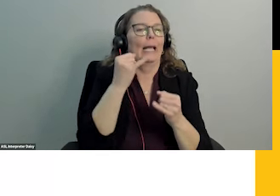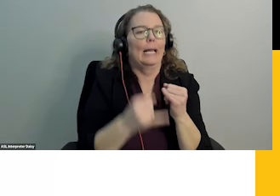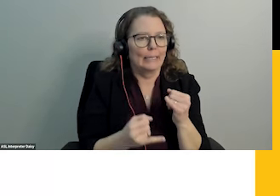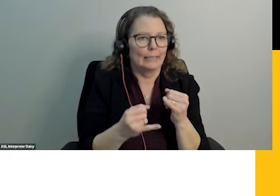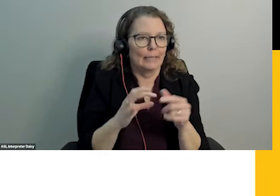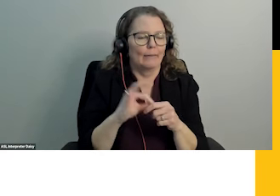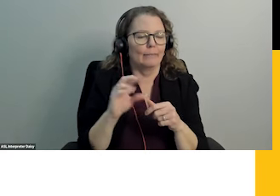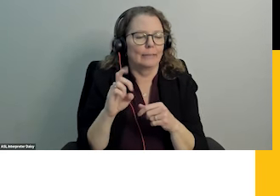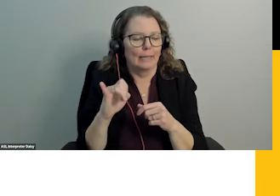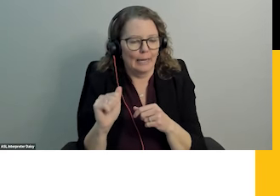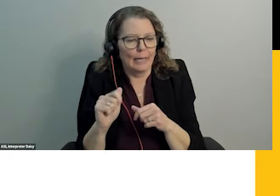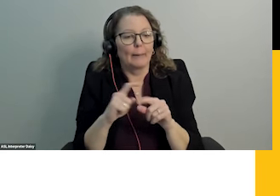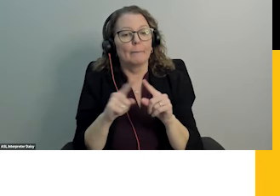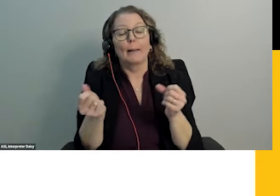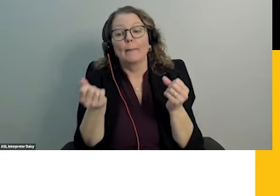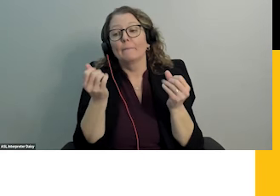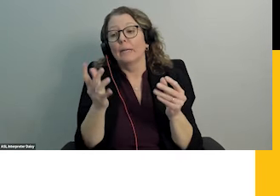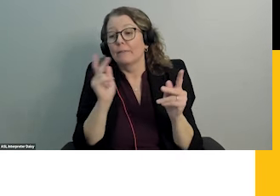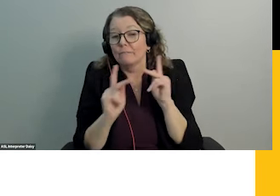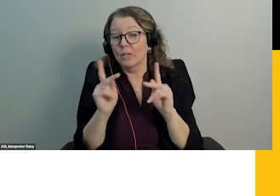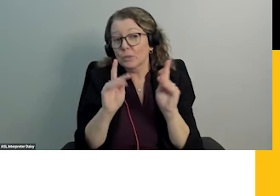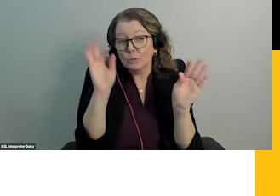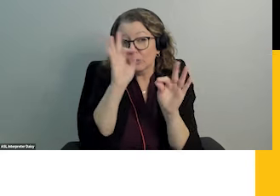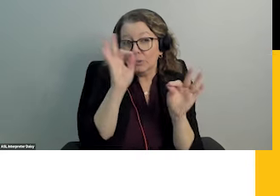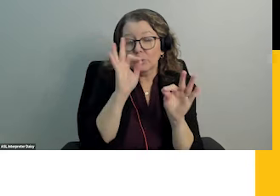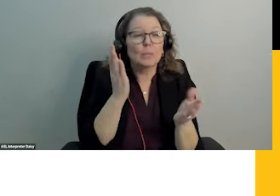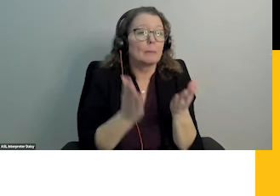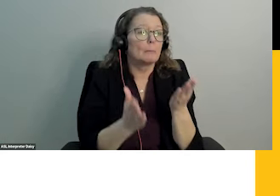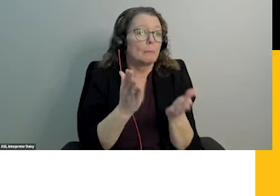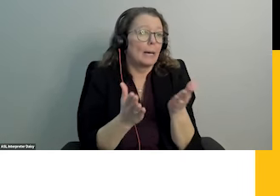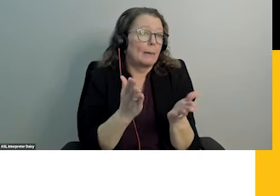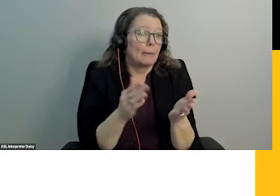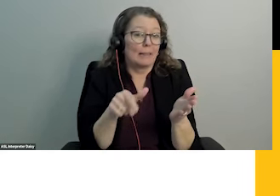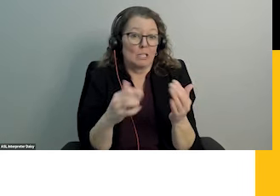But I think what a lot of folks don't know, or maybe on this audience, do know,